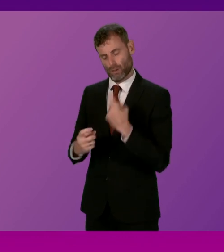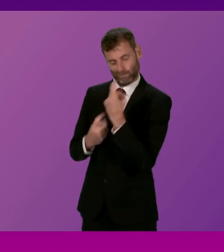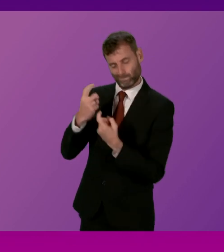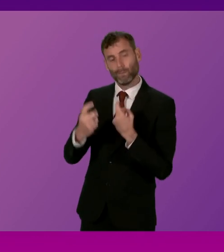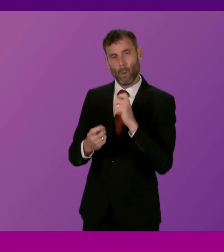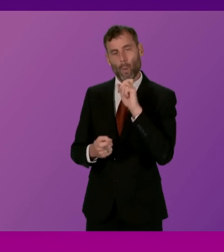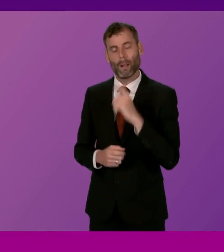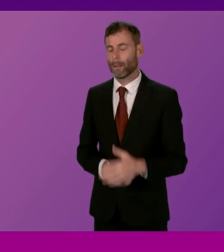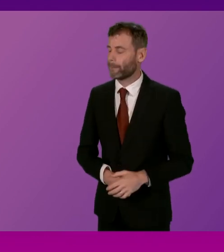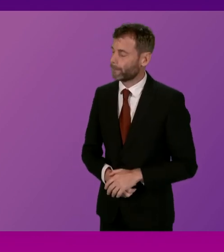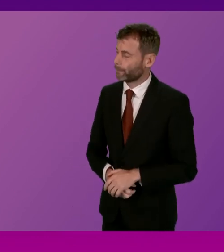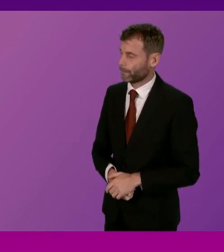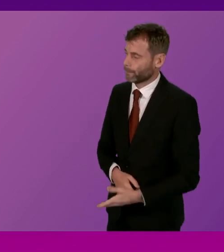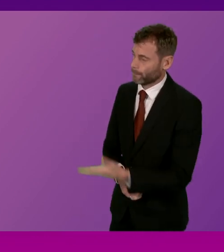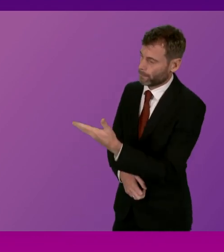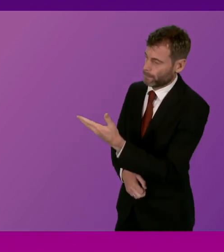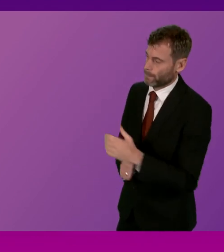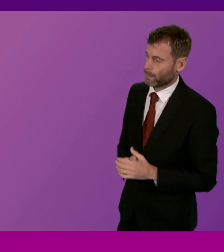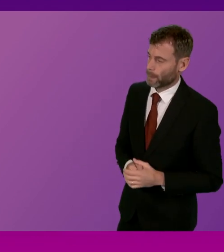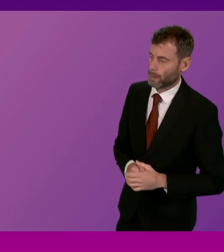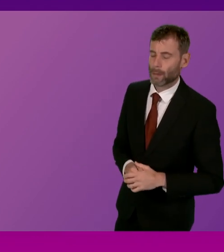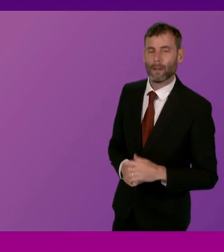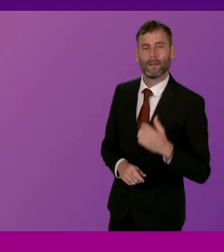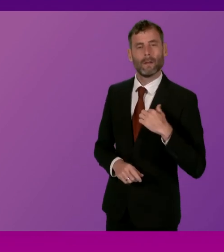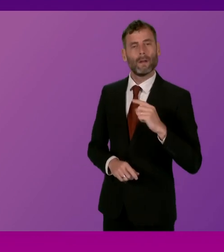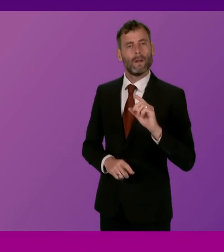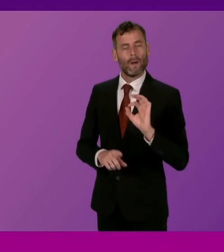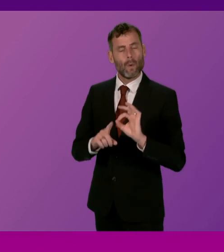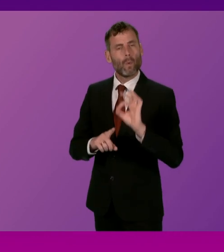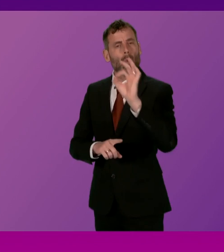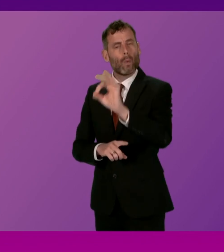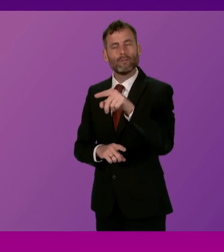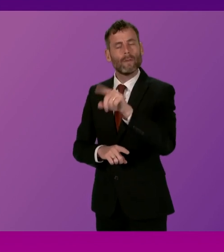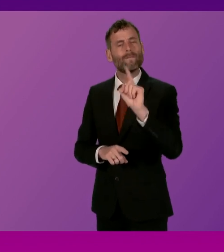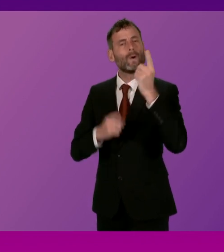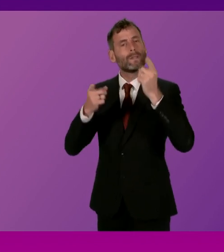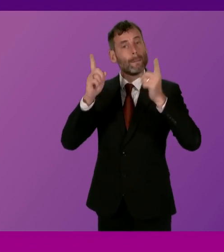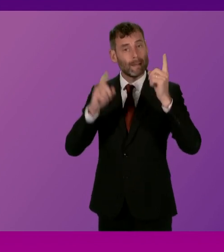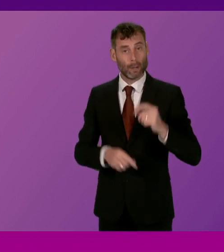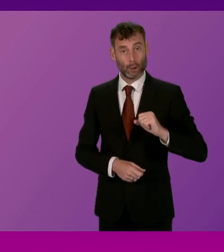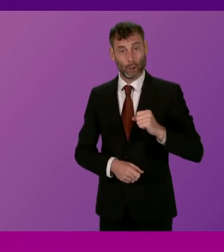To ask the First Minister what support the Scottish Government is providing to Creative